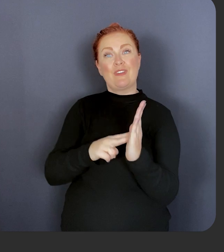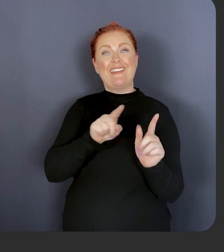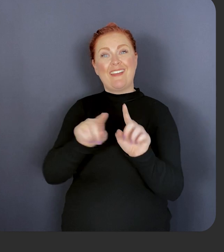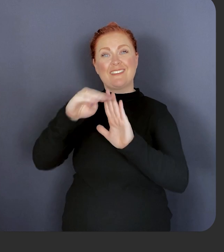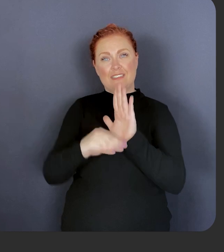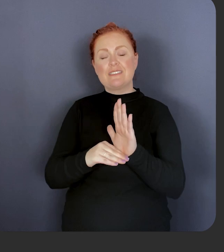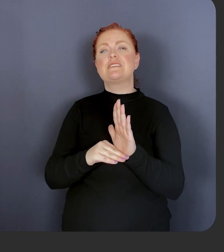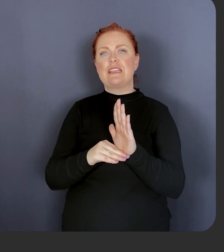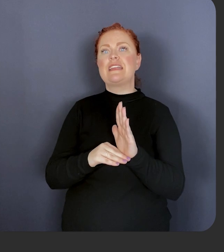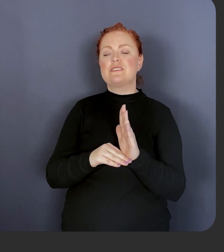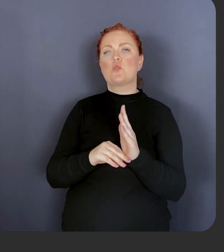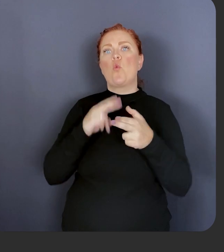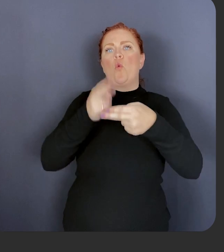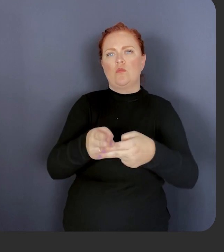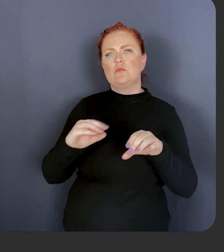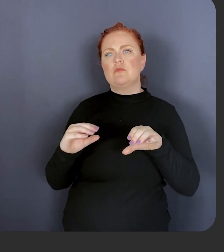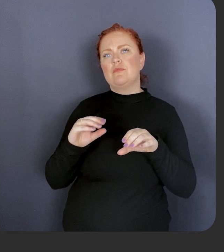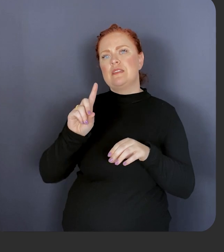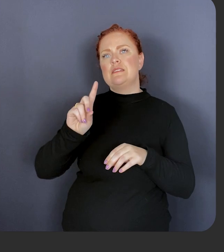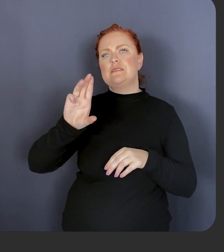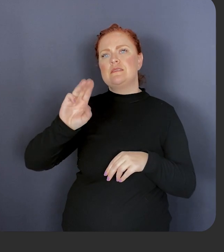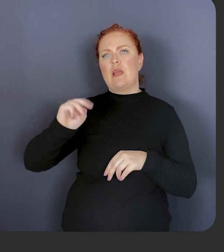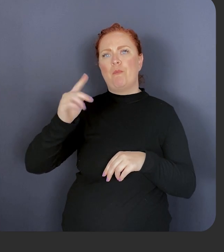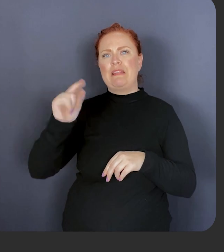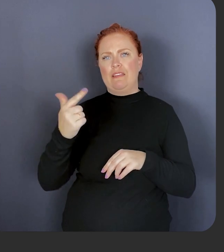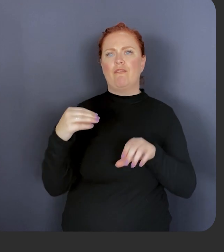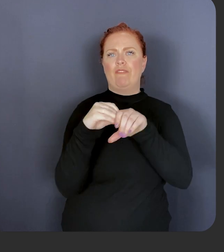it's read as the dumpling filling list. So just something to indicate there.